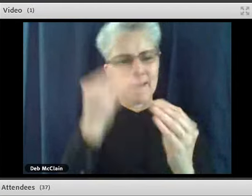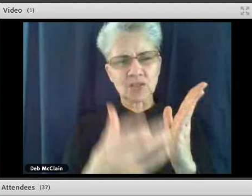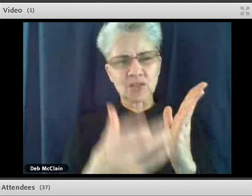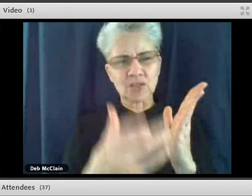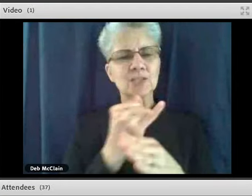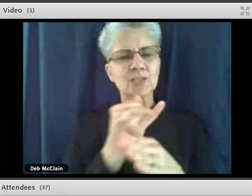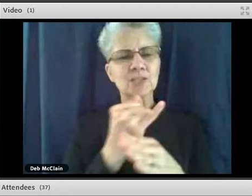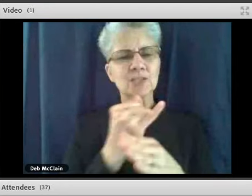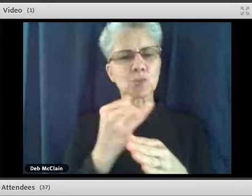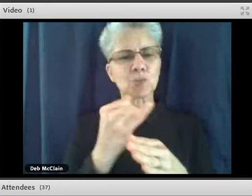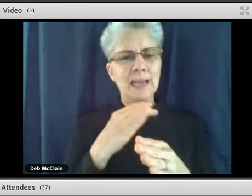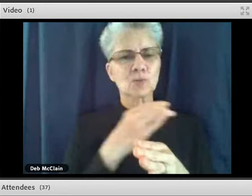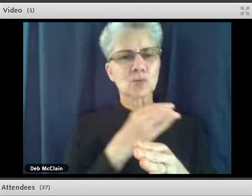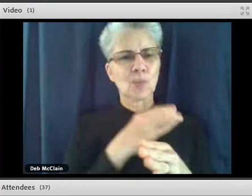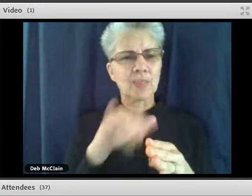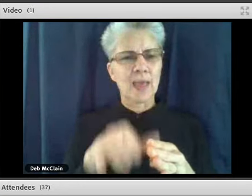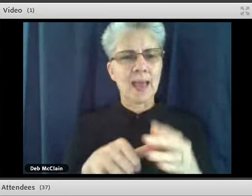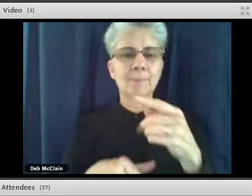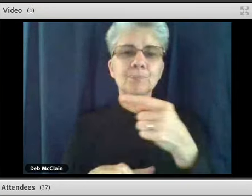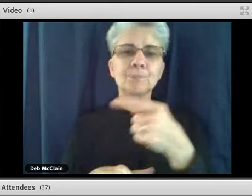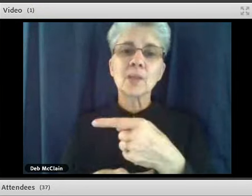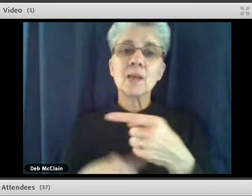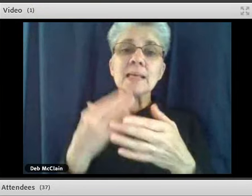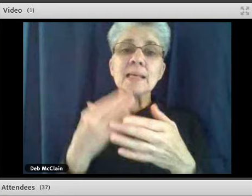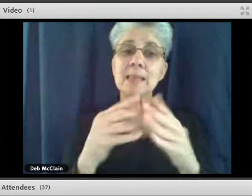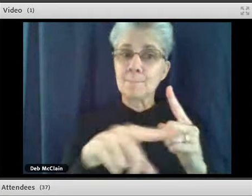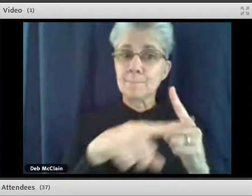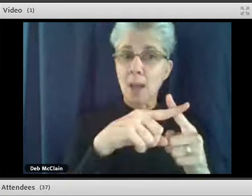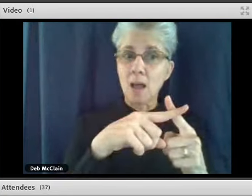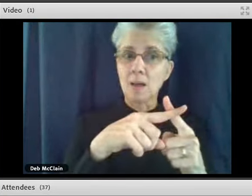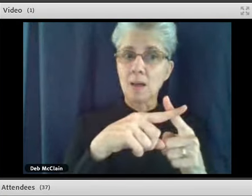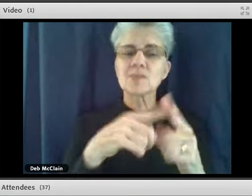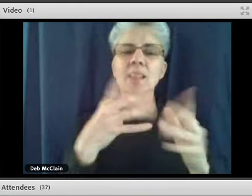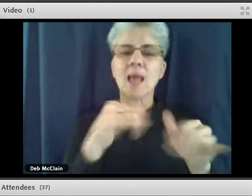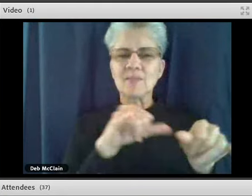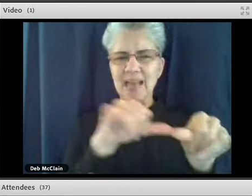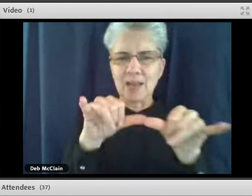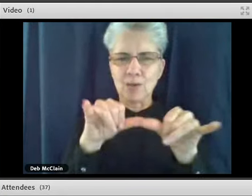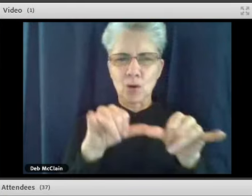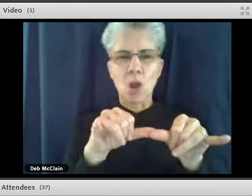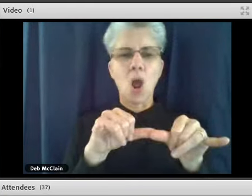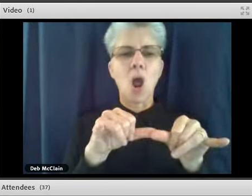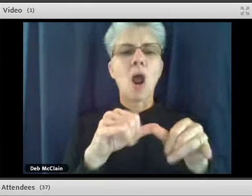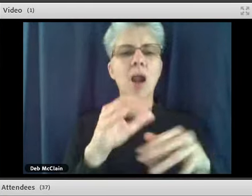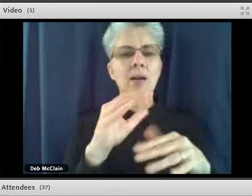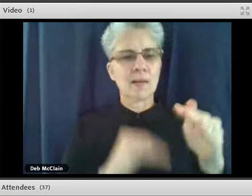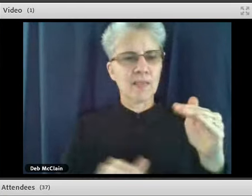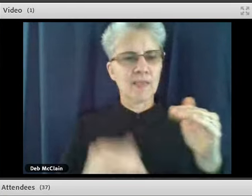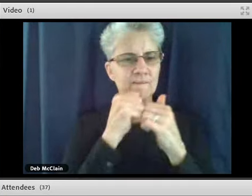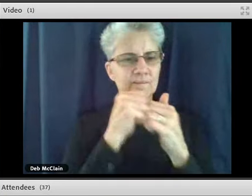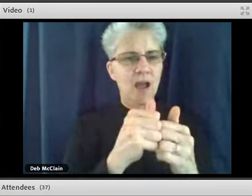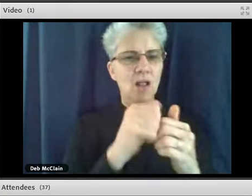And it was designed by the Information Technology Industry Council. So, some of the pros. A lot of them are standardized.